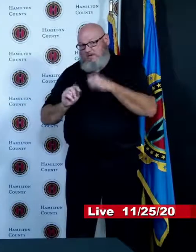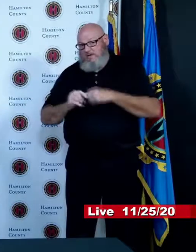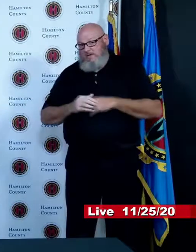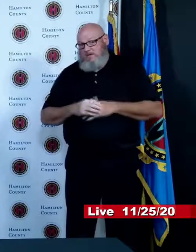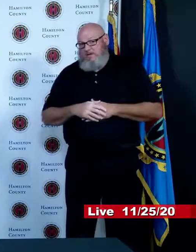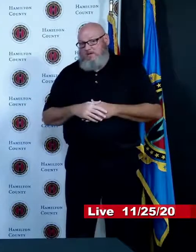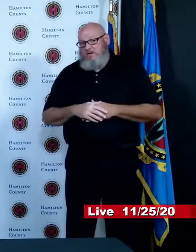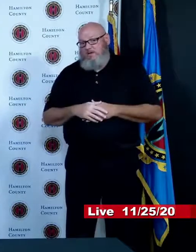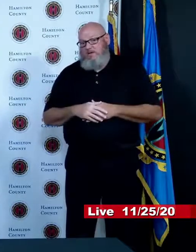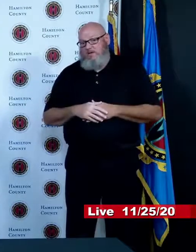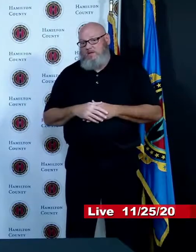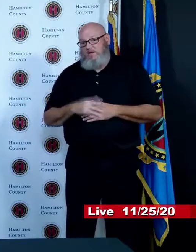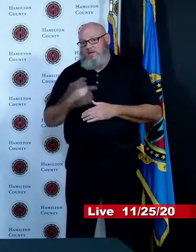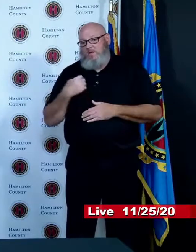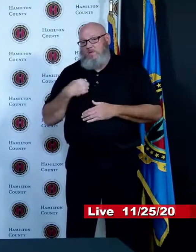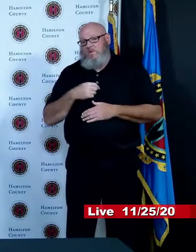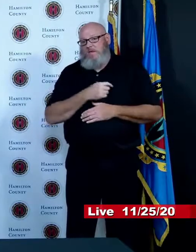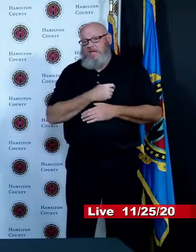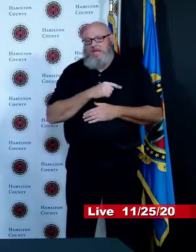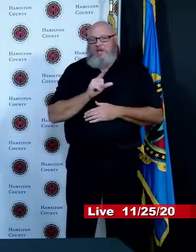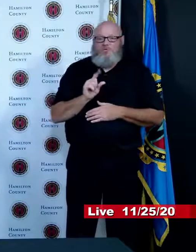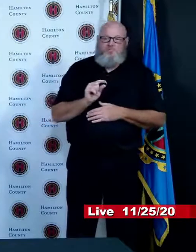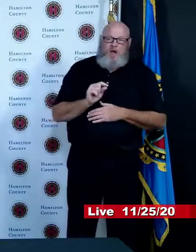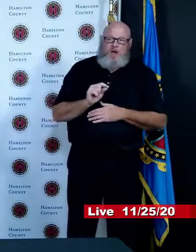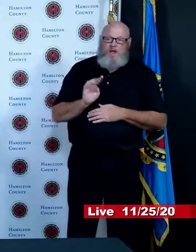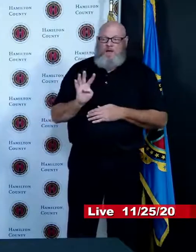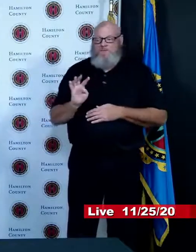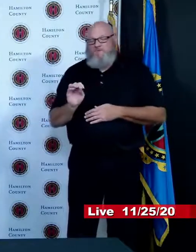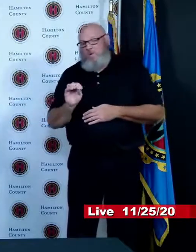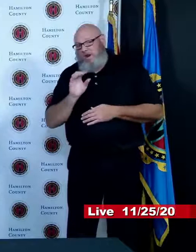and when we do get sick it's typically like a flu but when you're talking about grandma